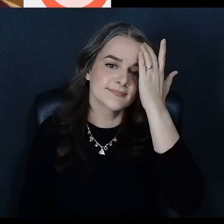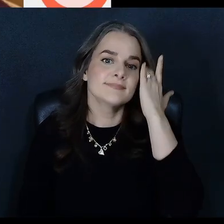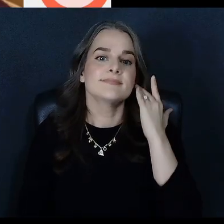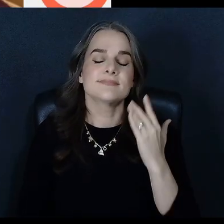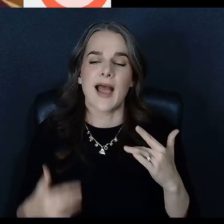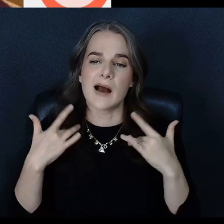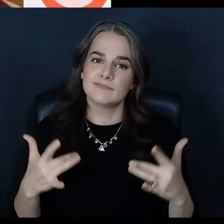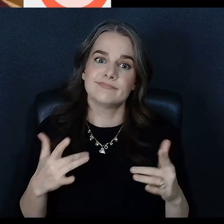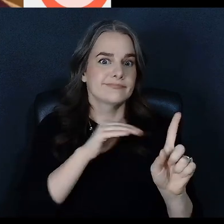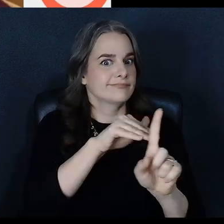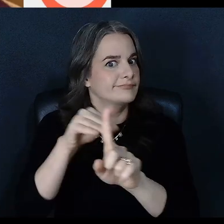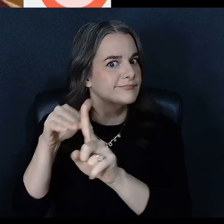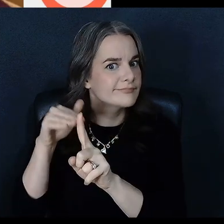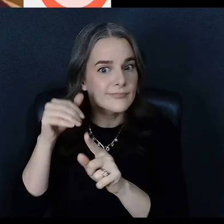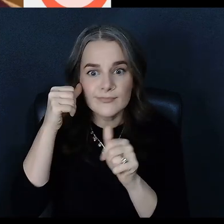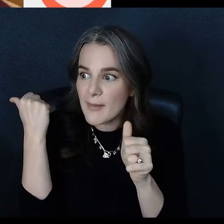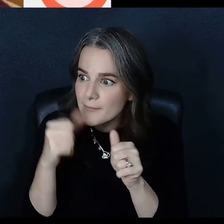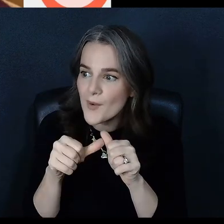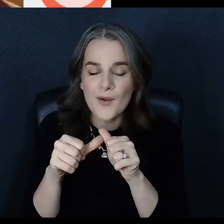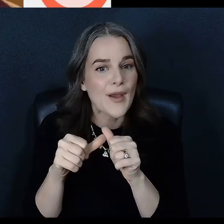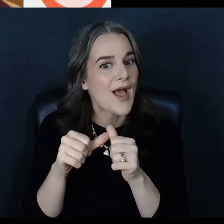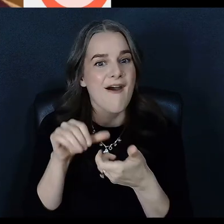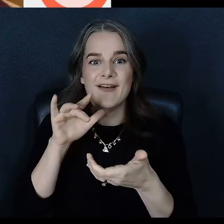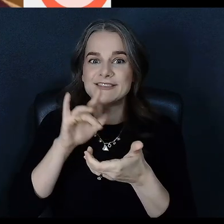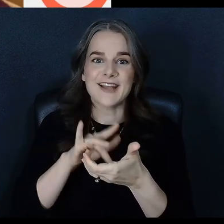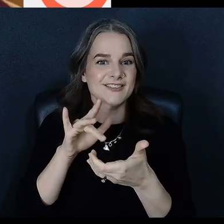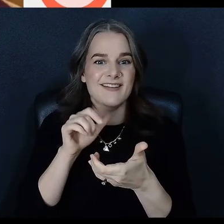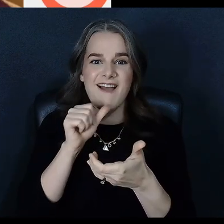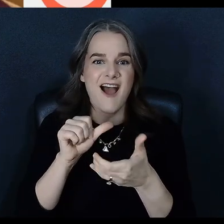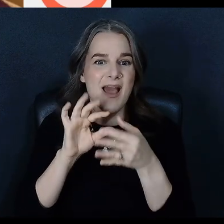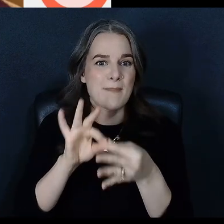predominantly are not about pressure. It's not about pushing hard.